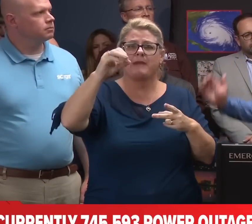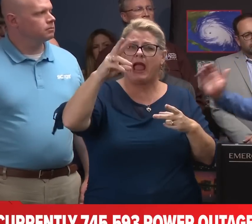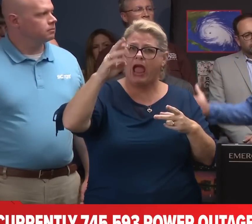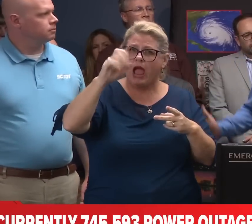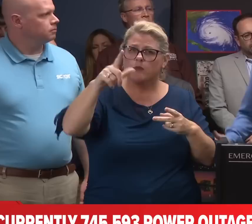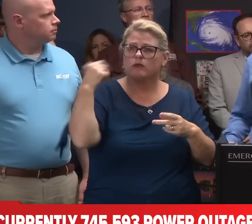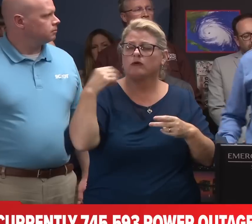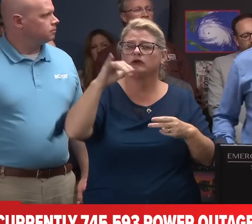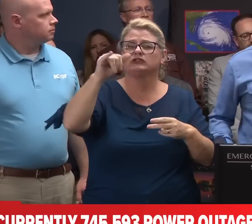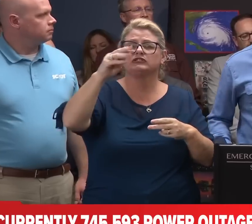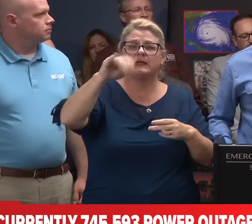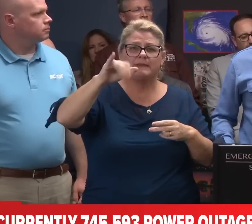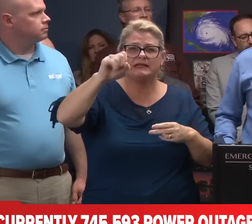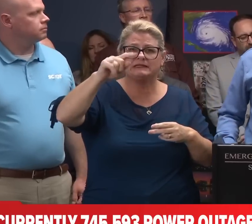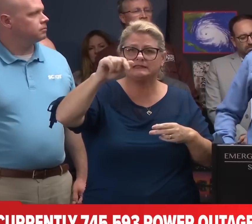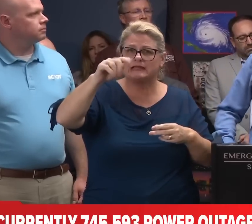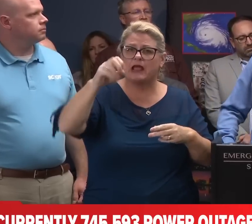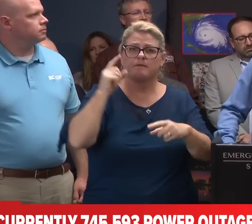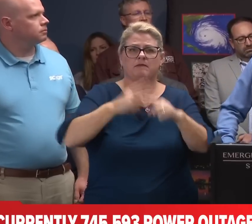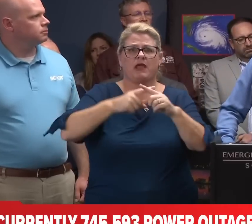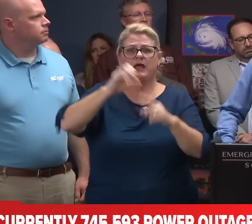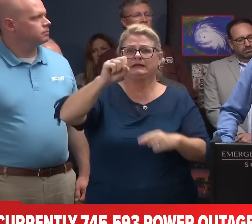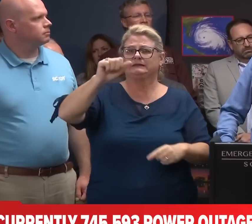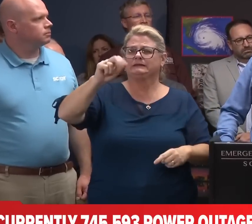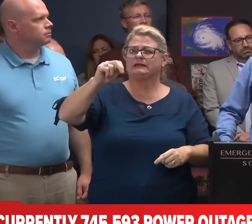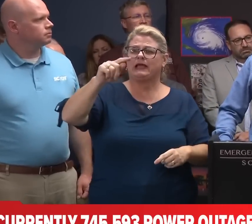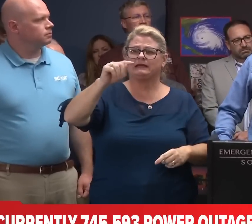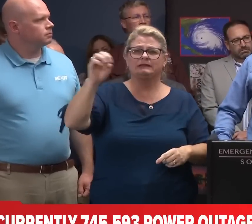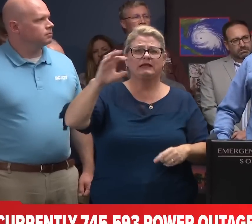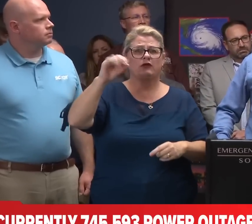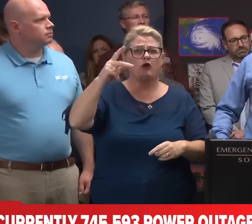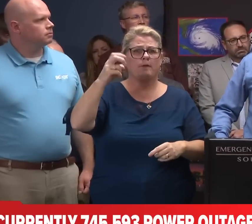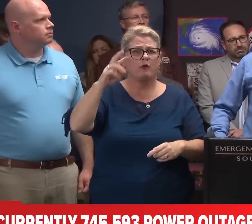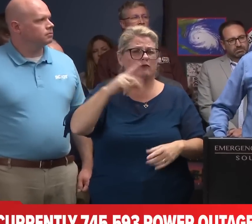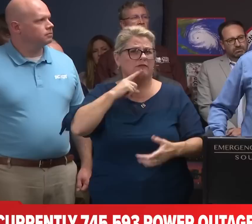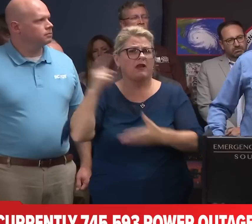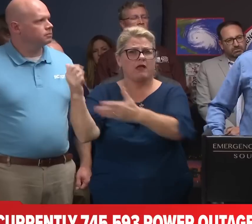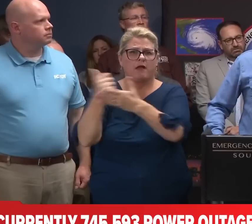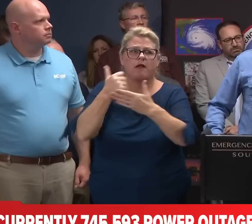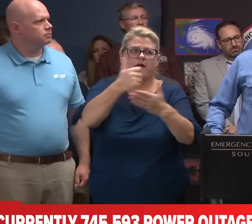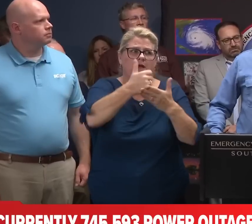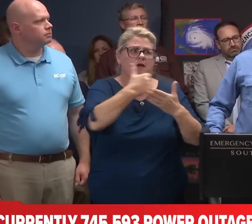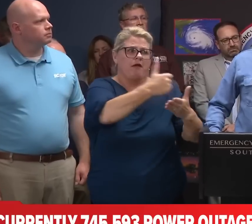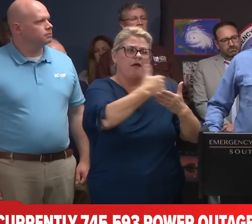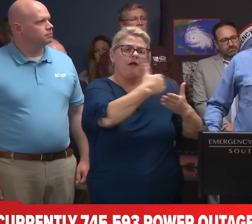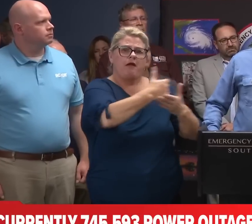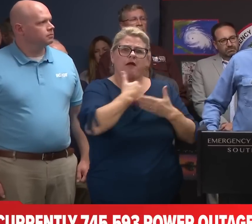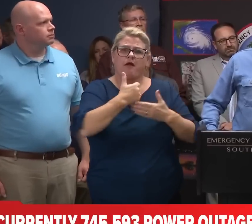uh Jimmy State and I'd be remiss with ST Cooper because they have come in and they offered up 100 and 43